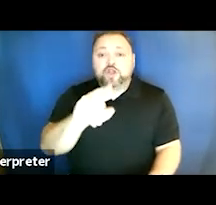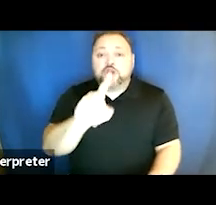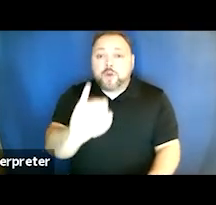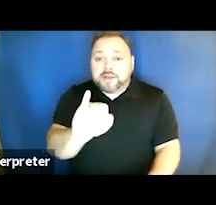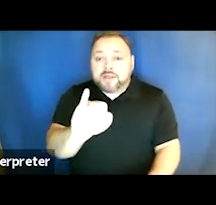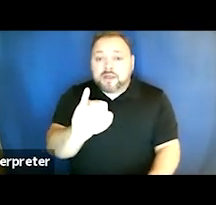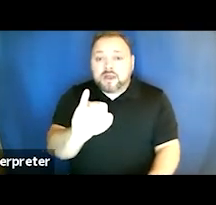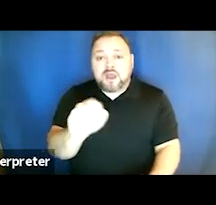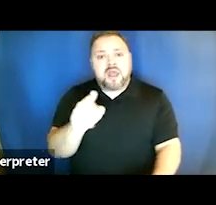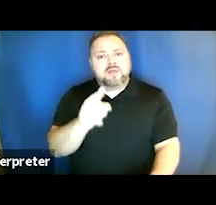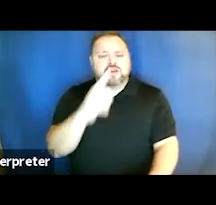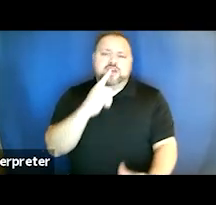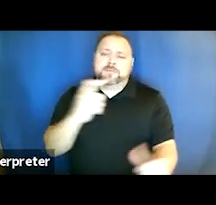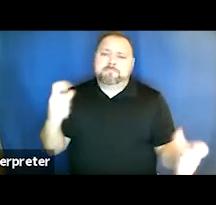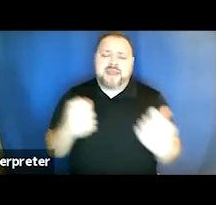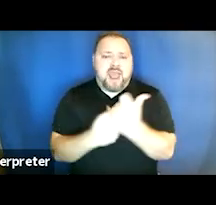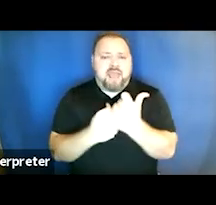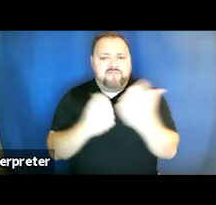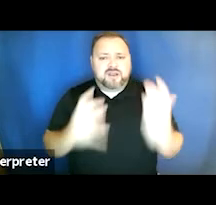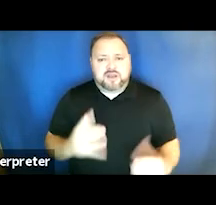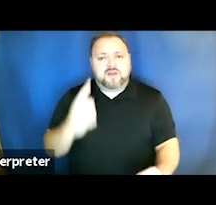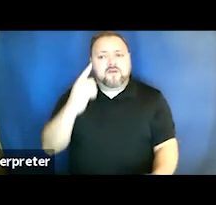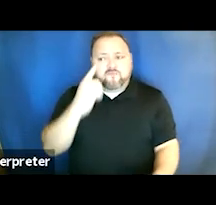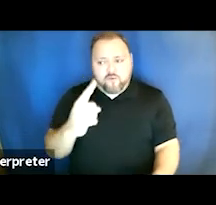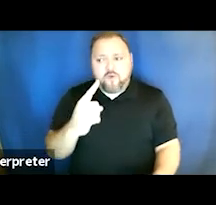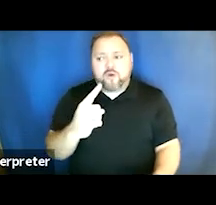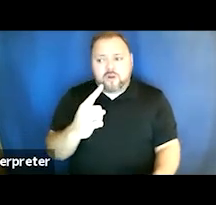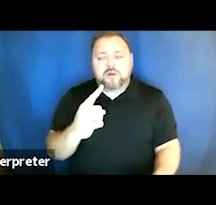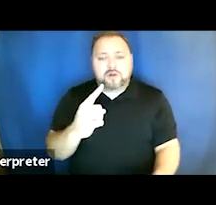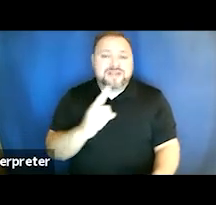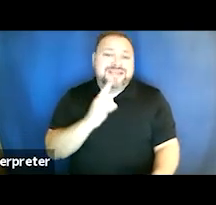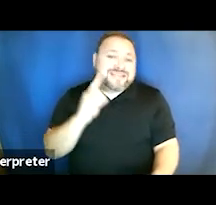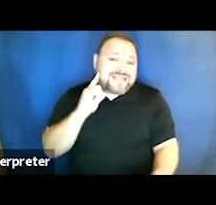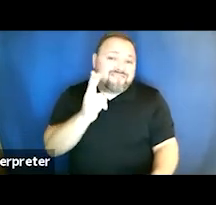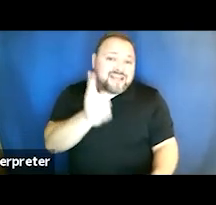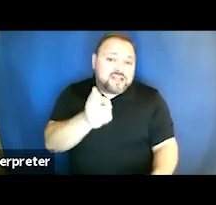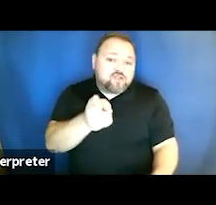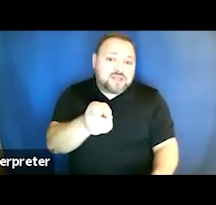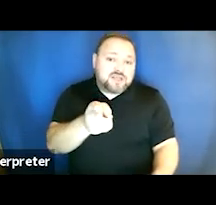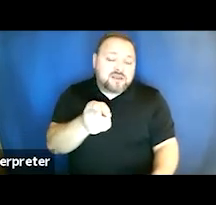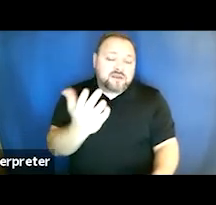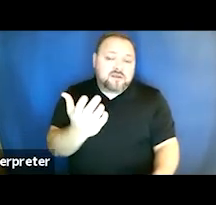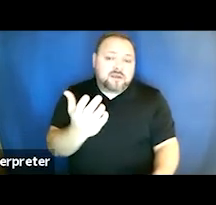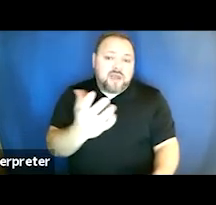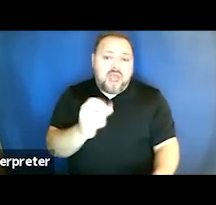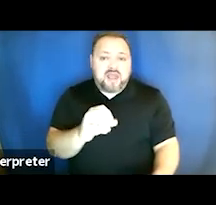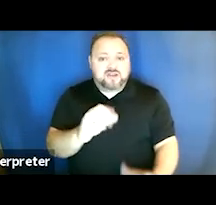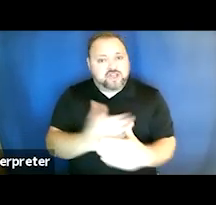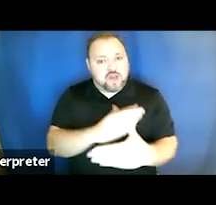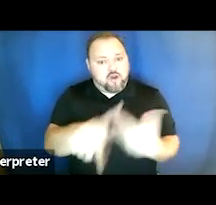as she's a huge advocate for deaf history and sharing all of that information.